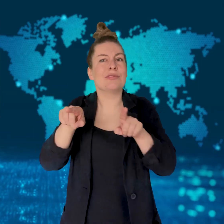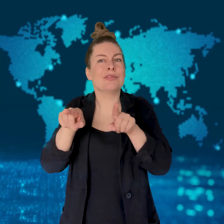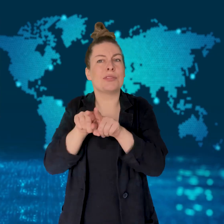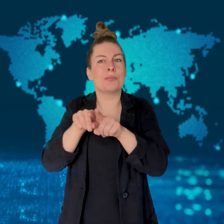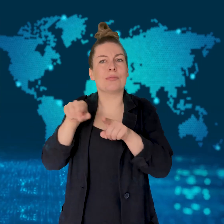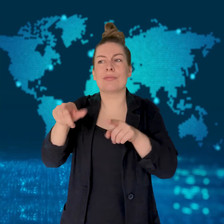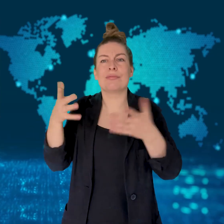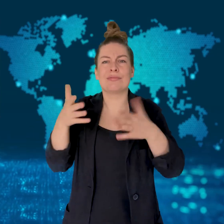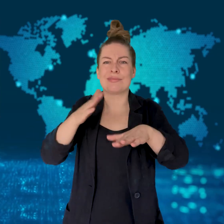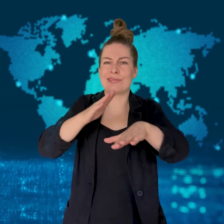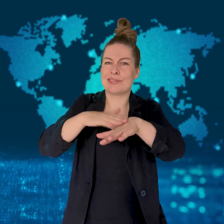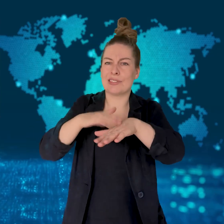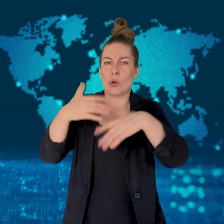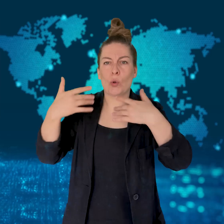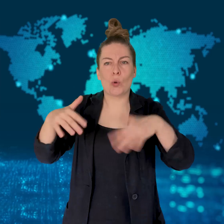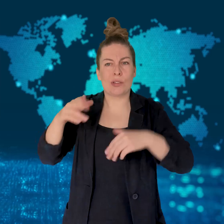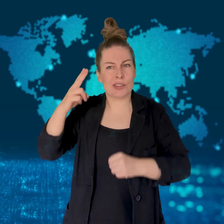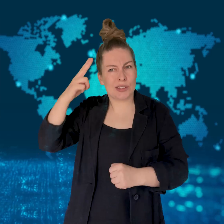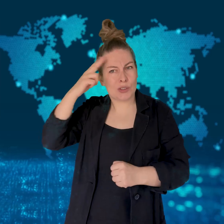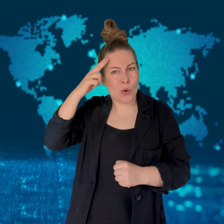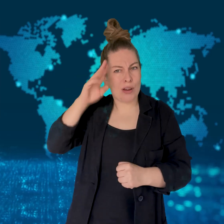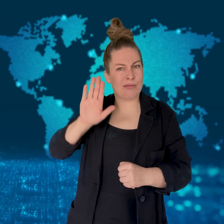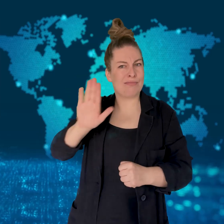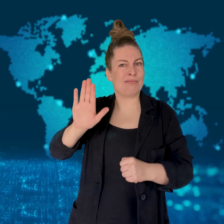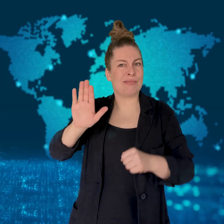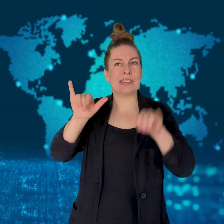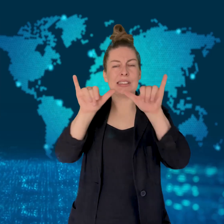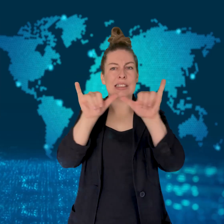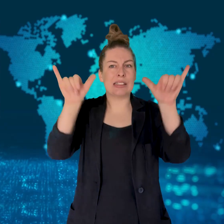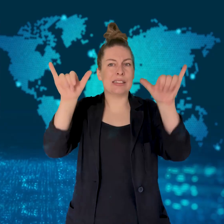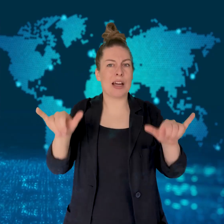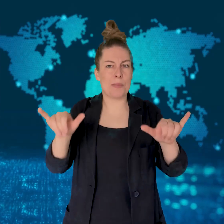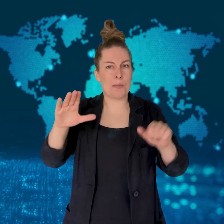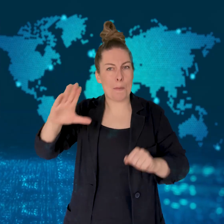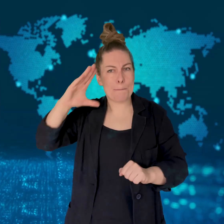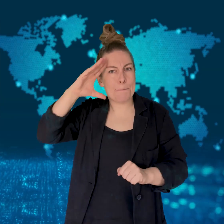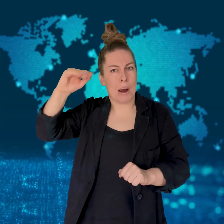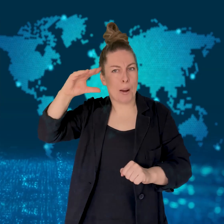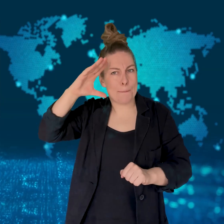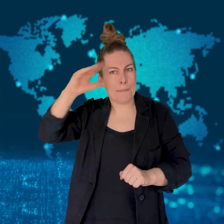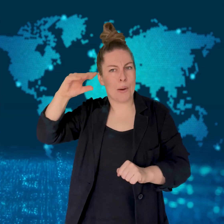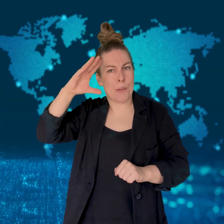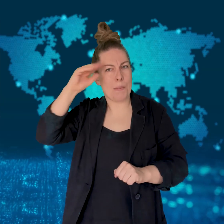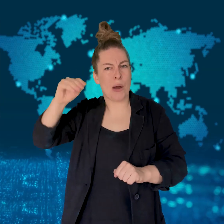social media about female empowerment.